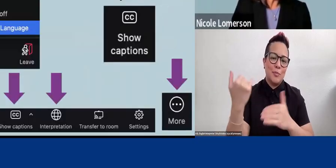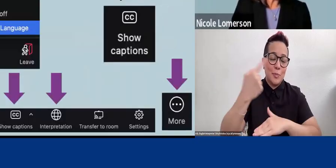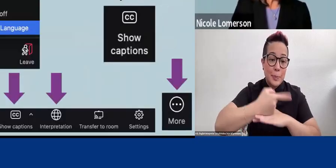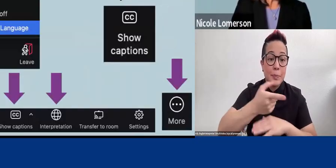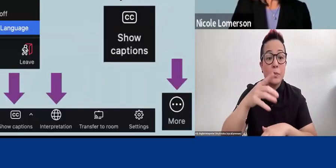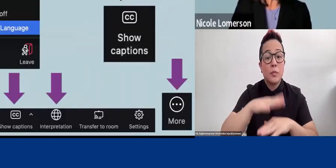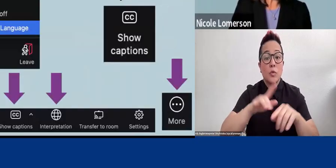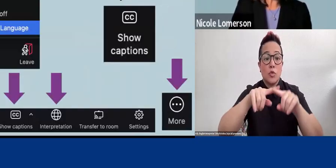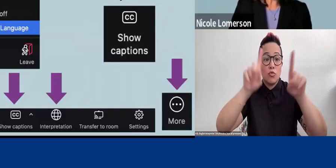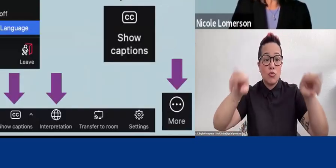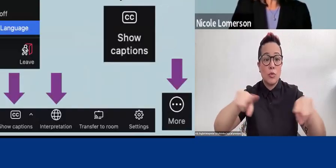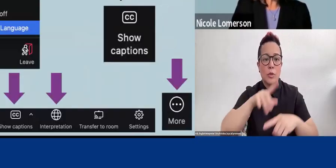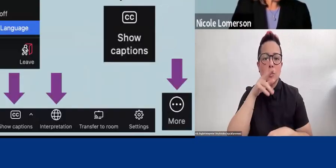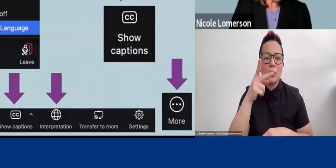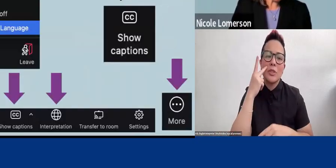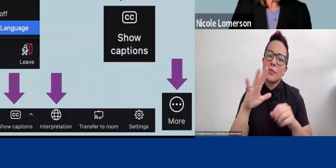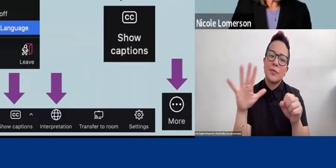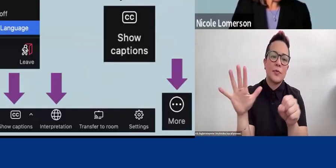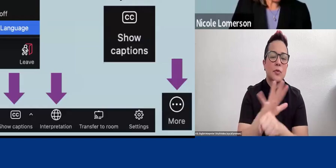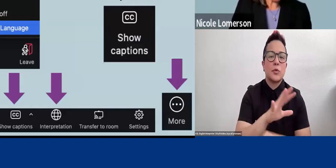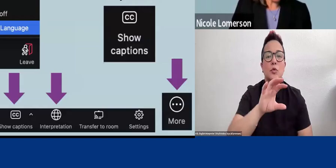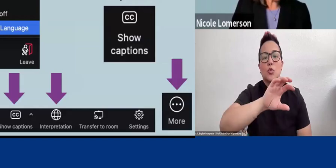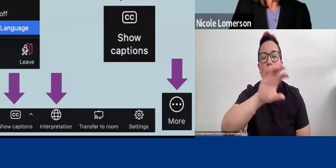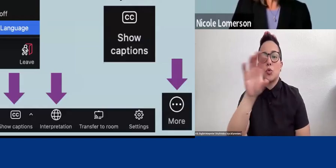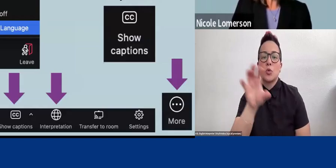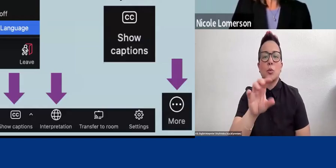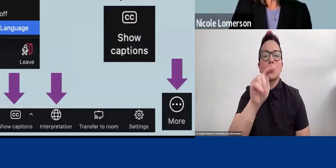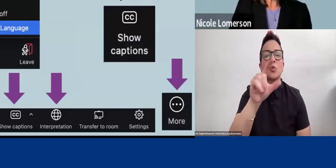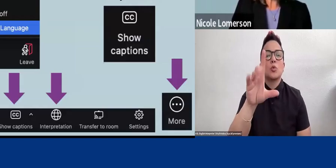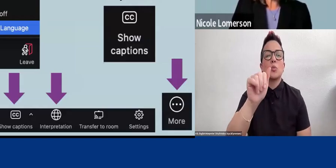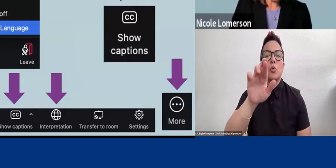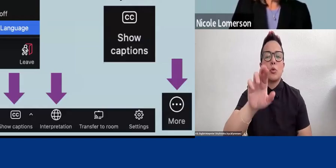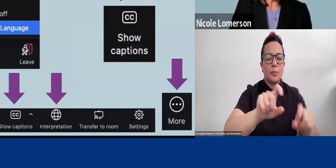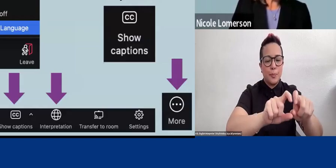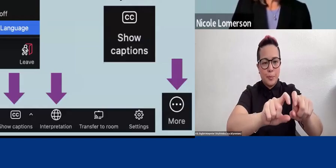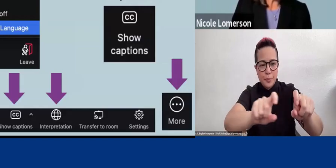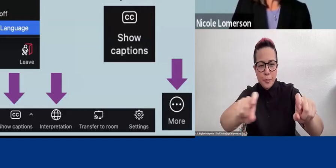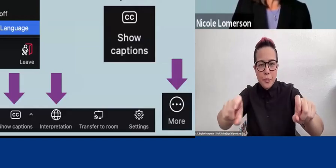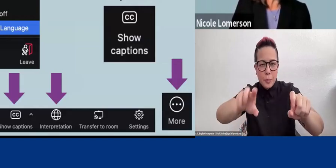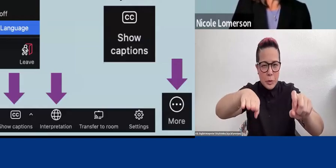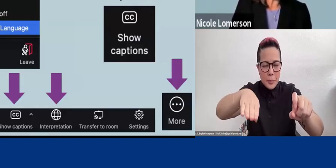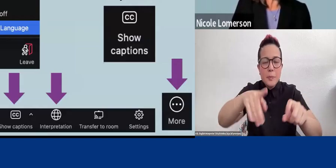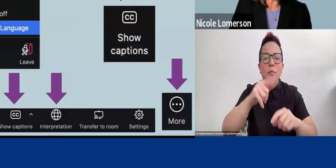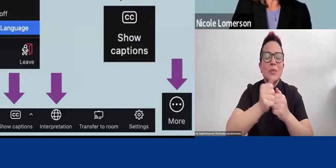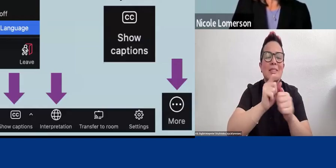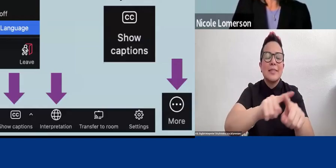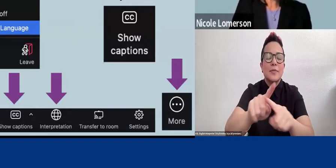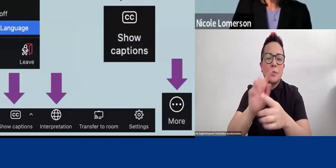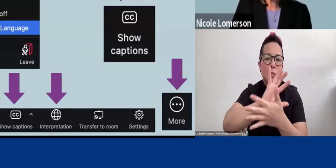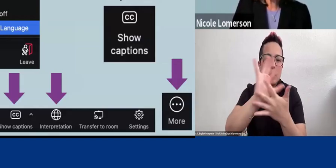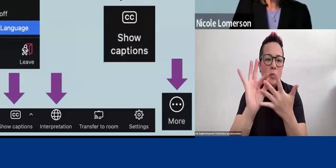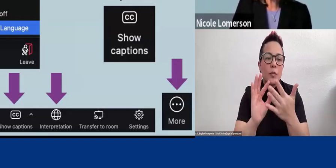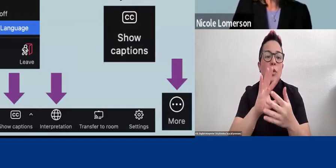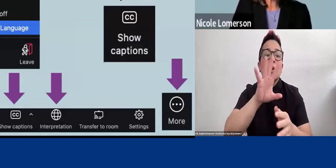you will see a full Zoom toolbar with different options, including things like captions,